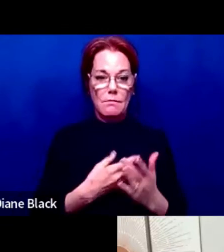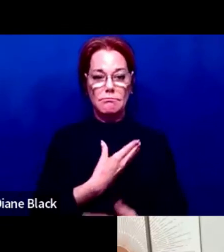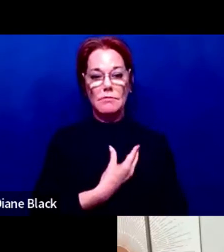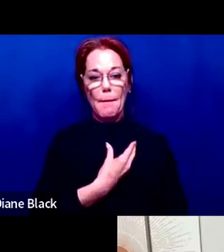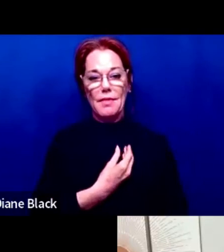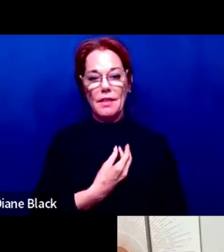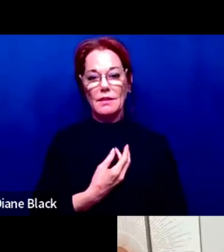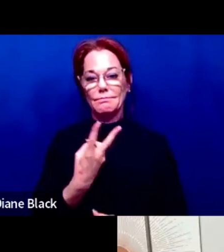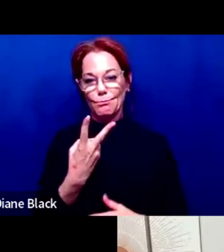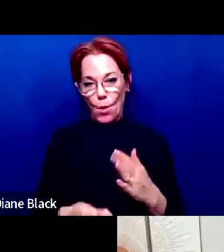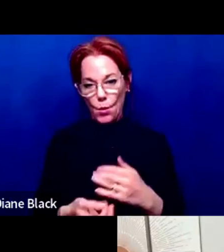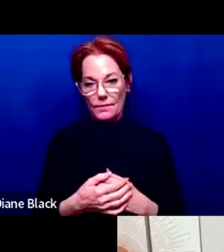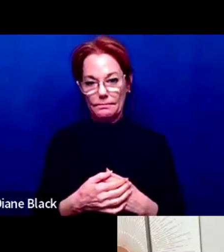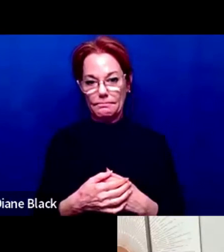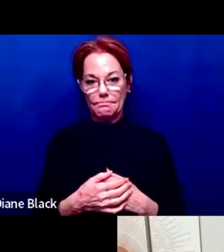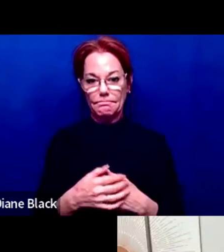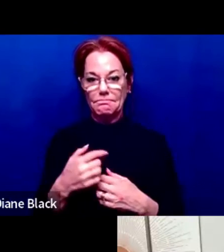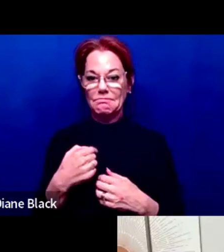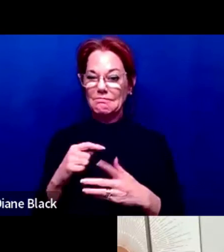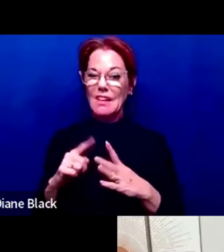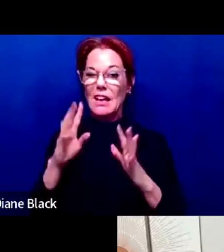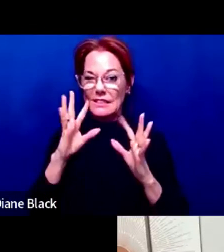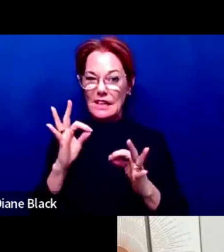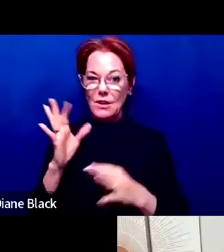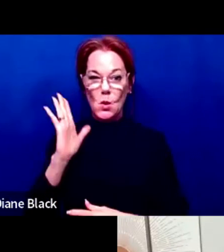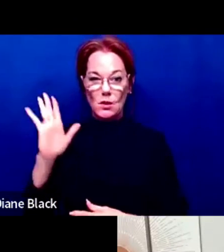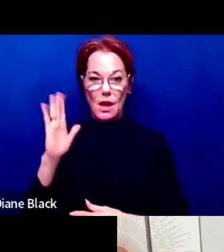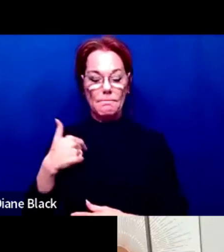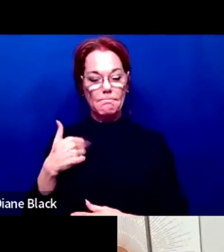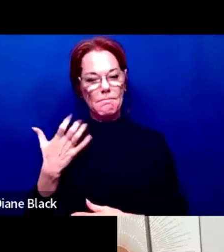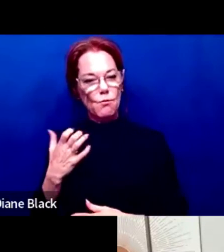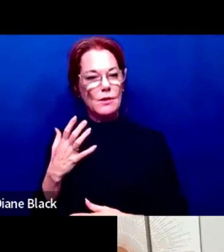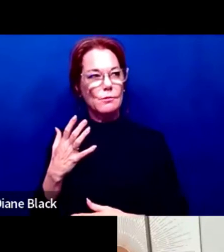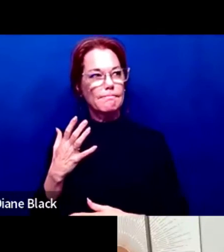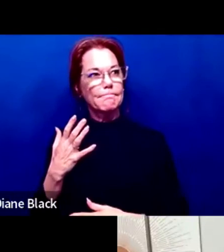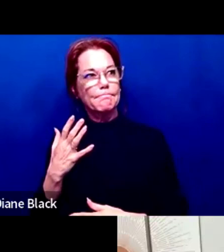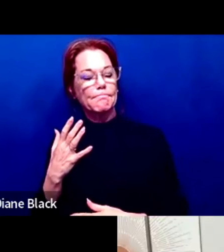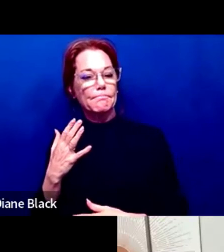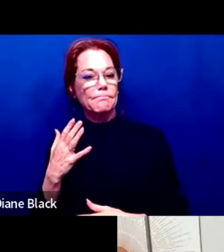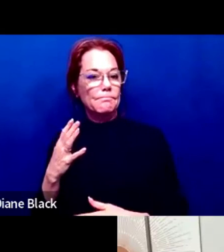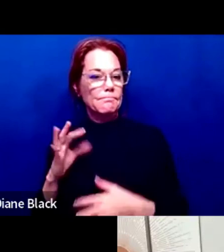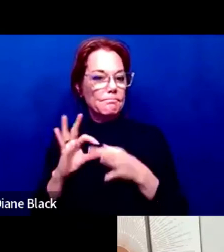used to I decided a long time ago, I wanted to be a part of the solution instead of the problem. I have, you know, some